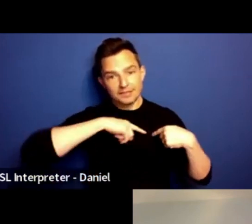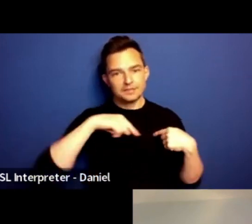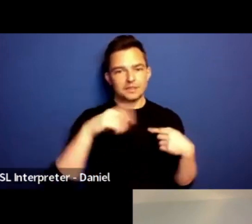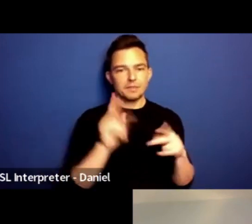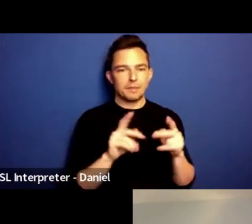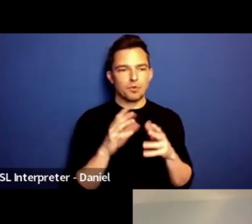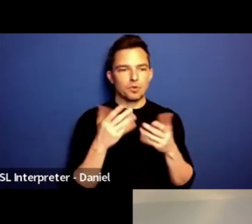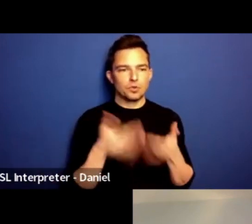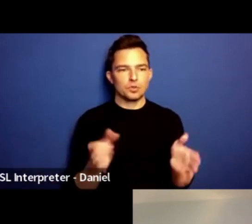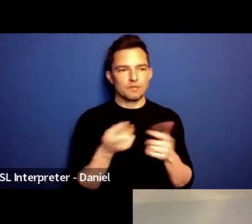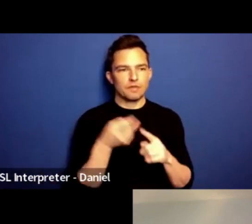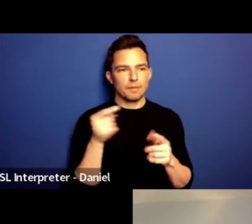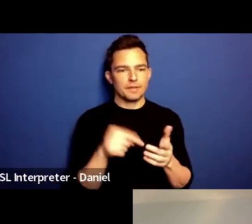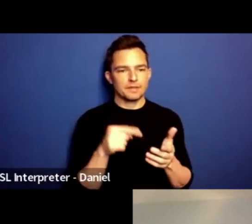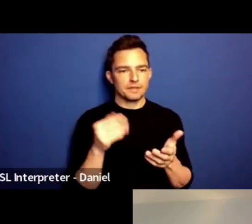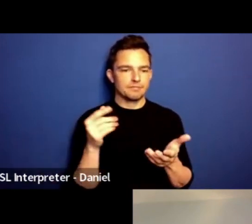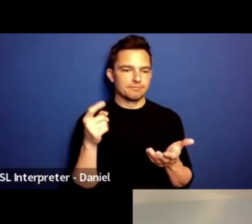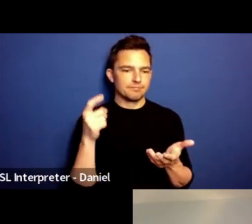this. I think I know it all. So yeah.